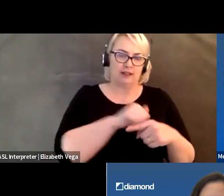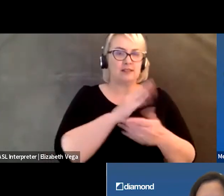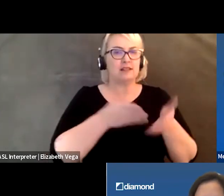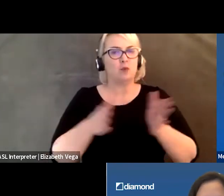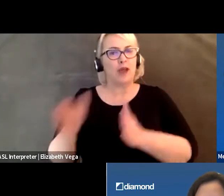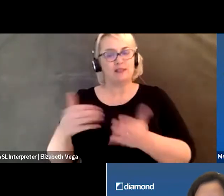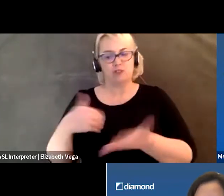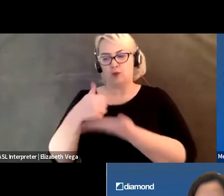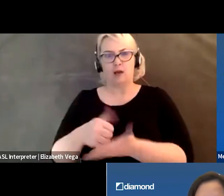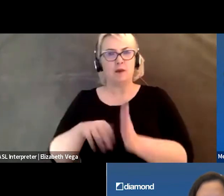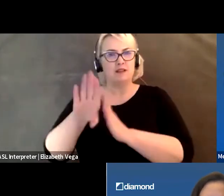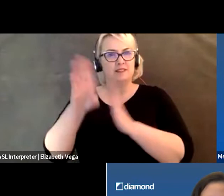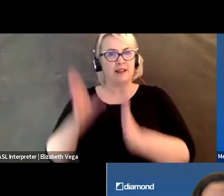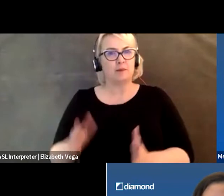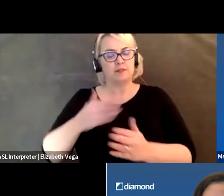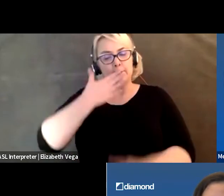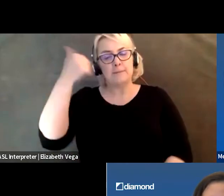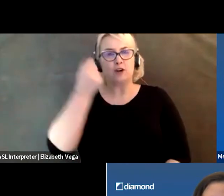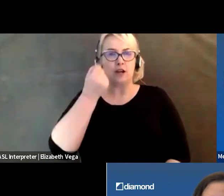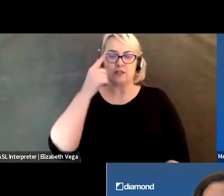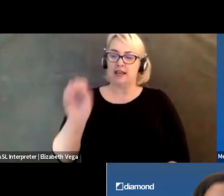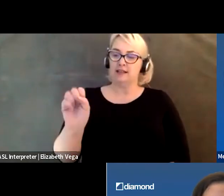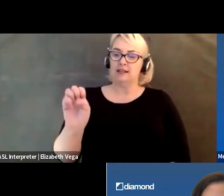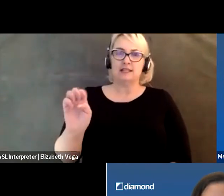semantic HTML understanding instead of use ARIA almost as a Band-Aid?